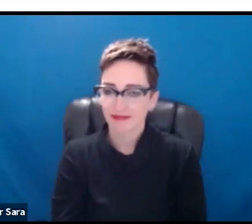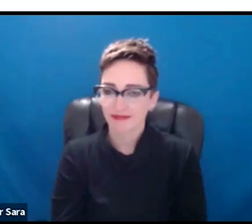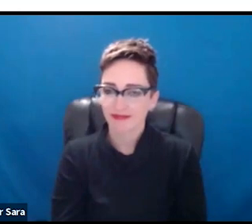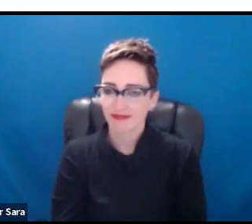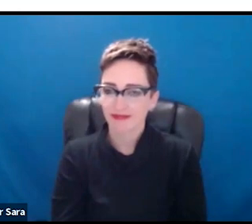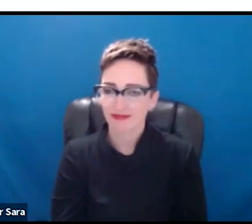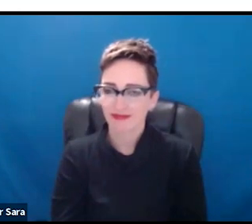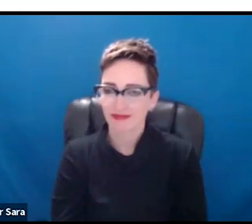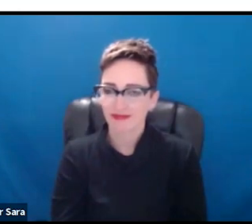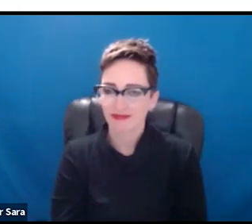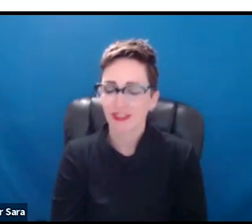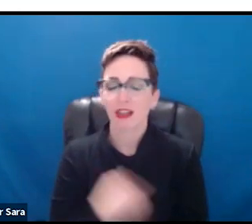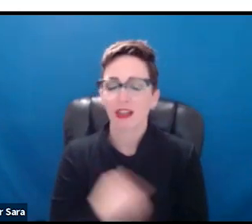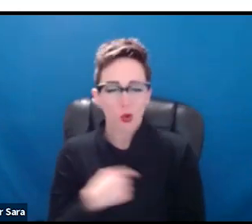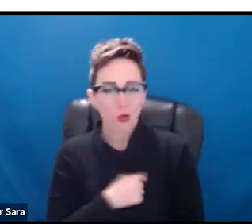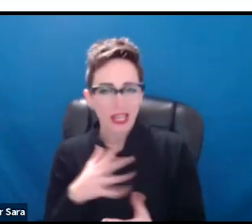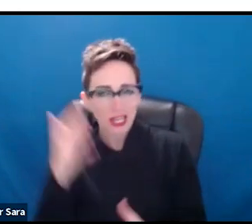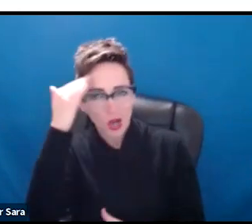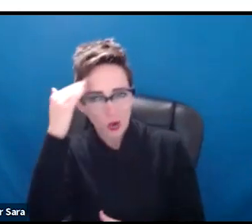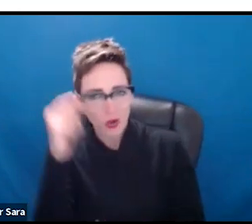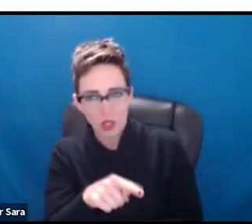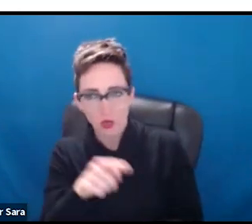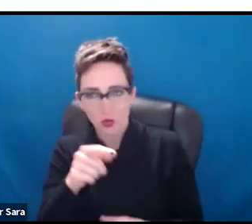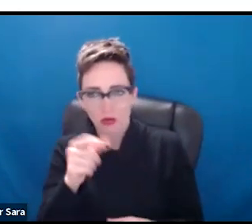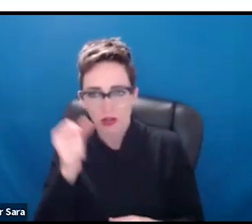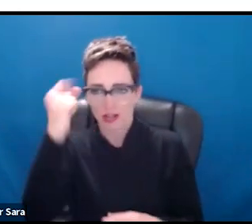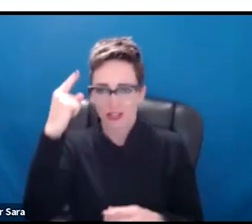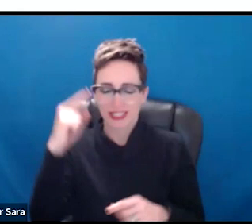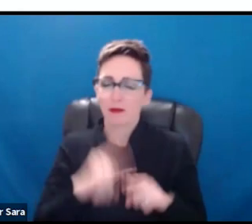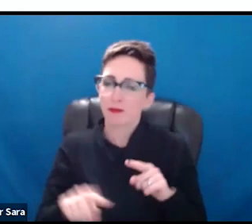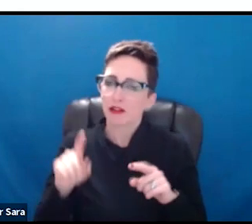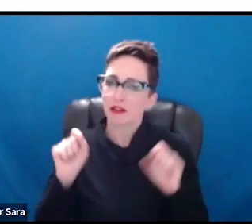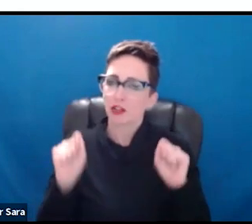You've been promoting this. We also know there's work to be done with the general public.